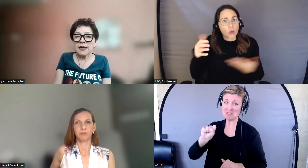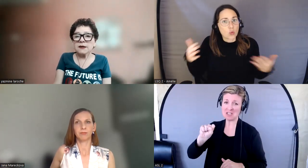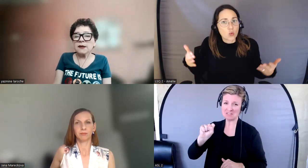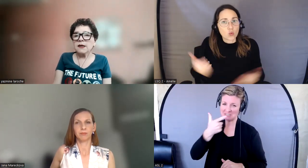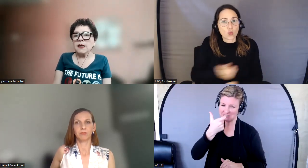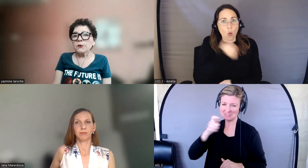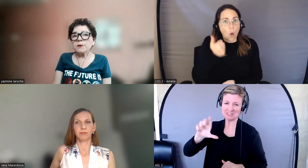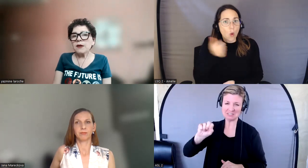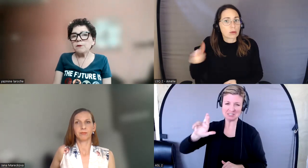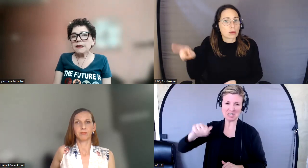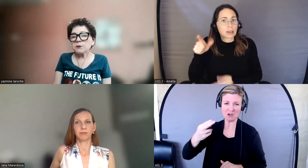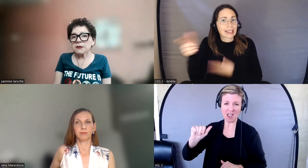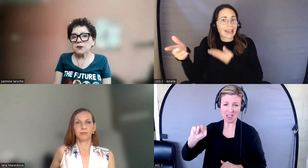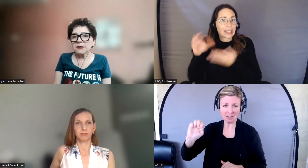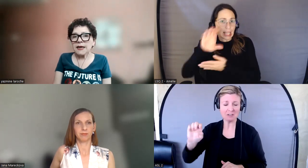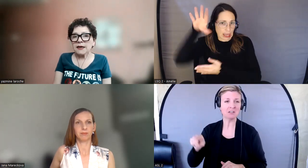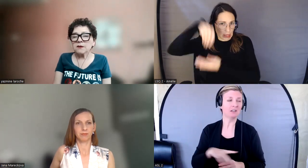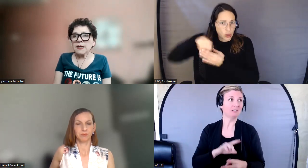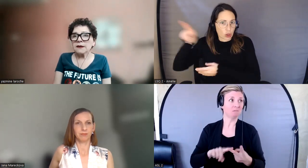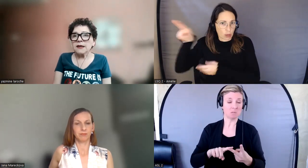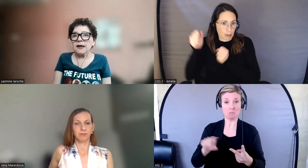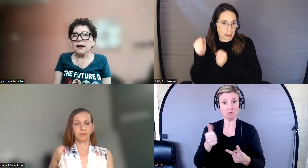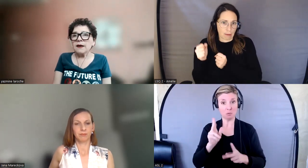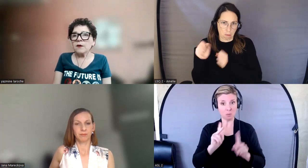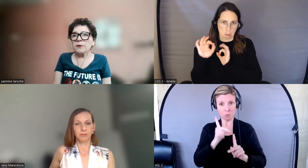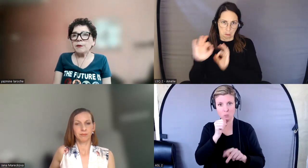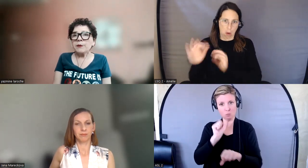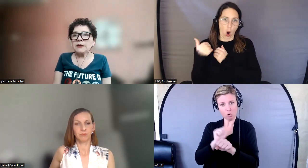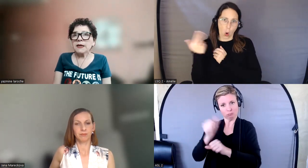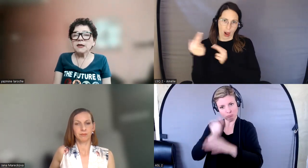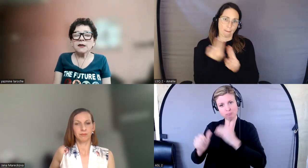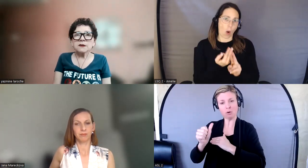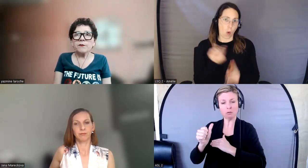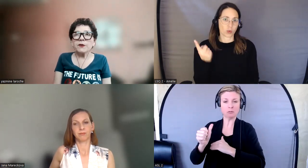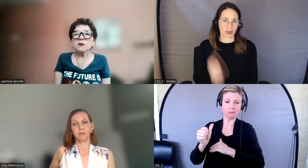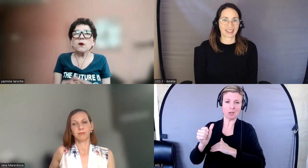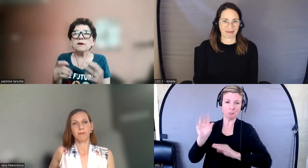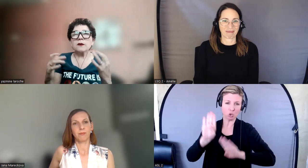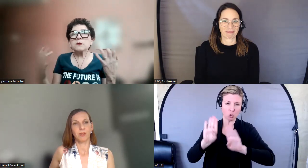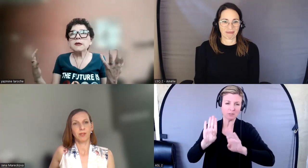Canada would be best positioned to answer that uh but I think it's it's you know it's